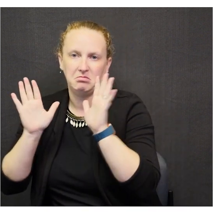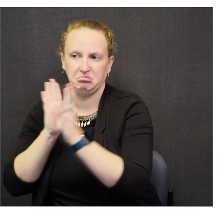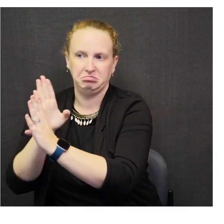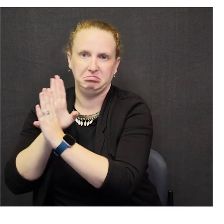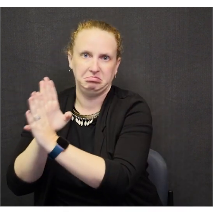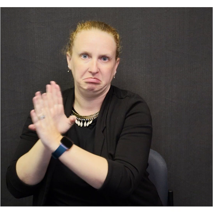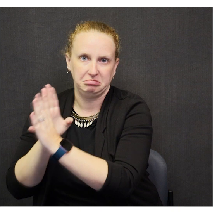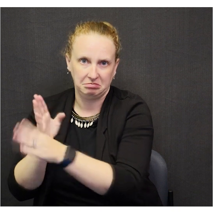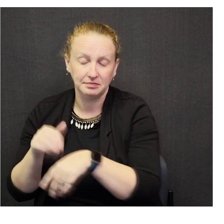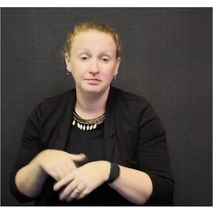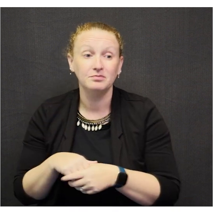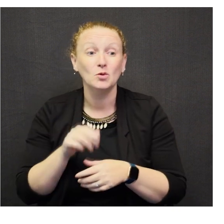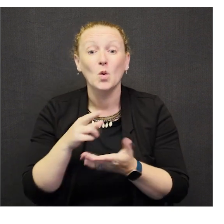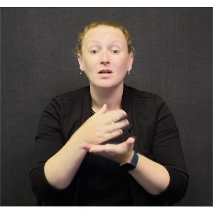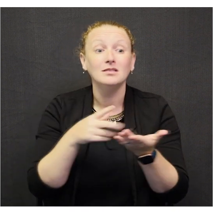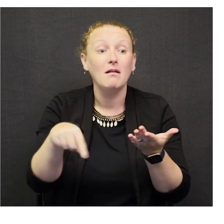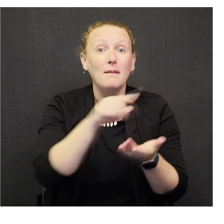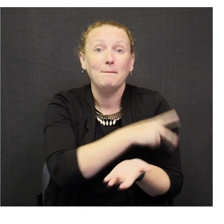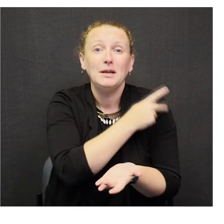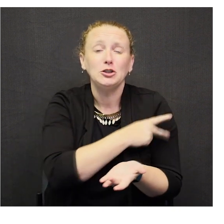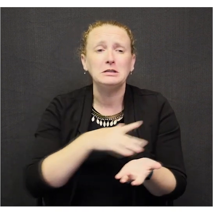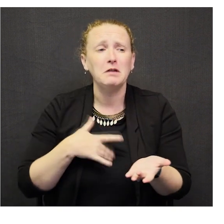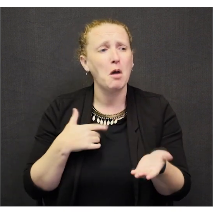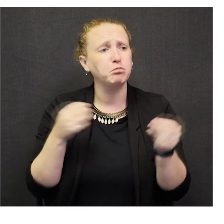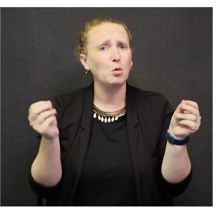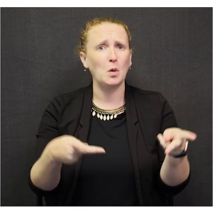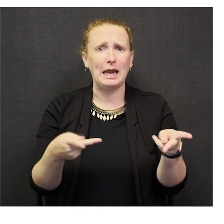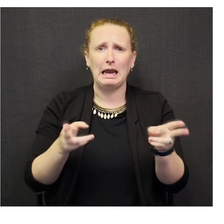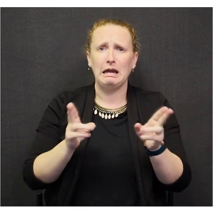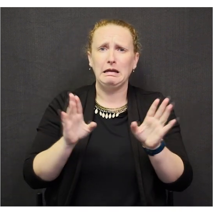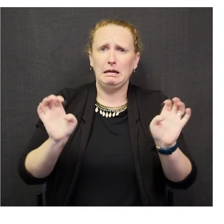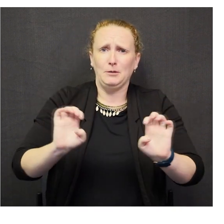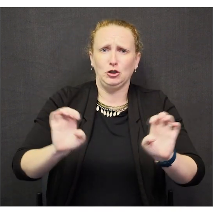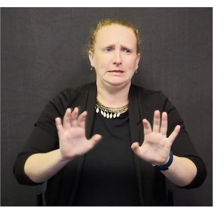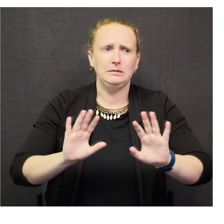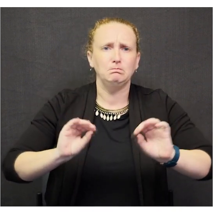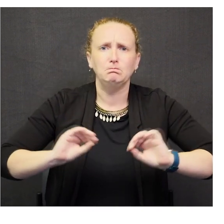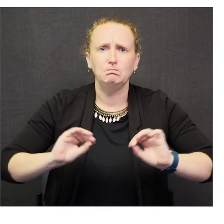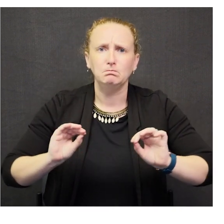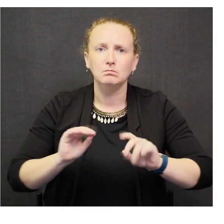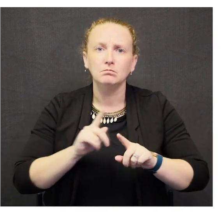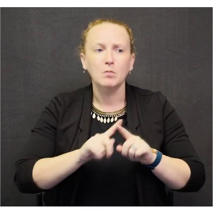first Impatient visited, the clinic reopens. I'll be there. So there's quite a diversity